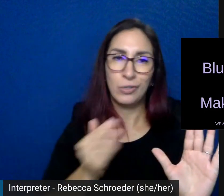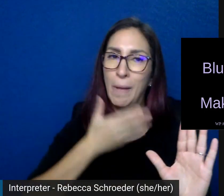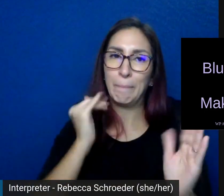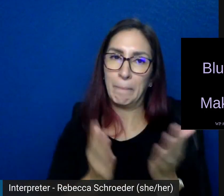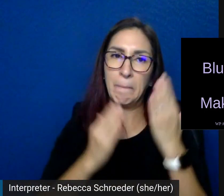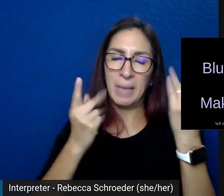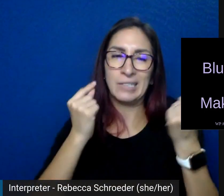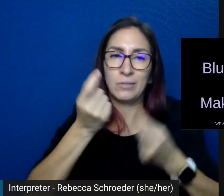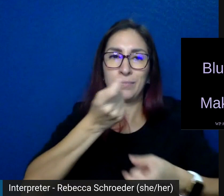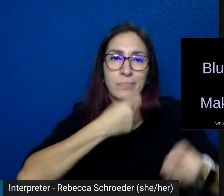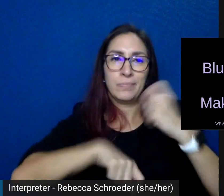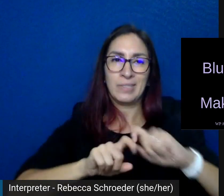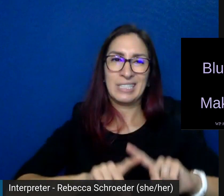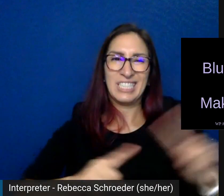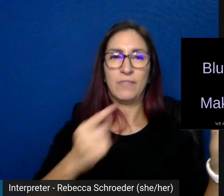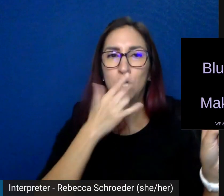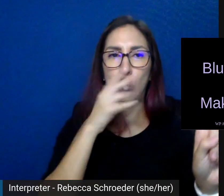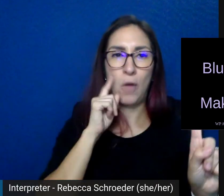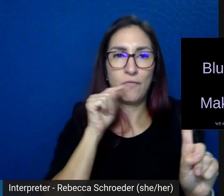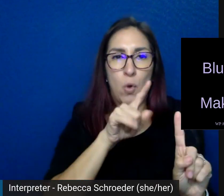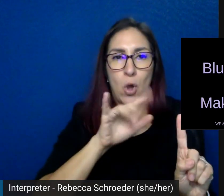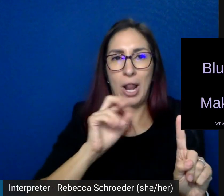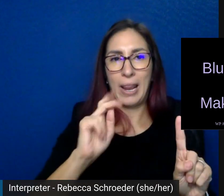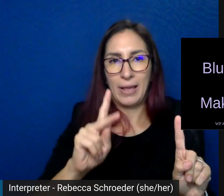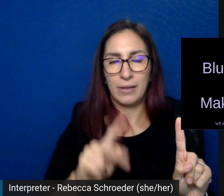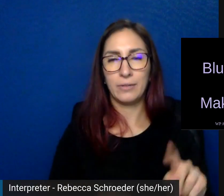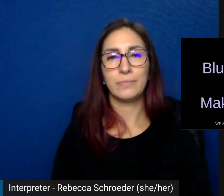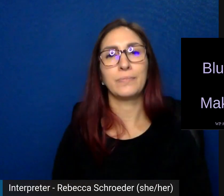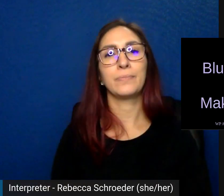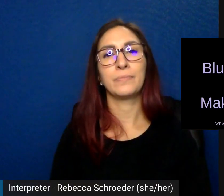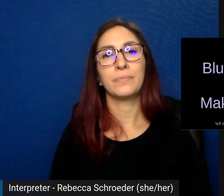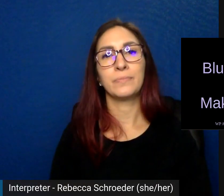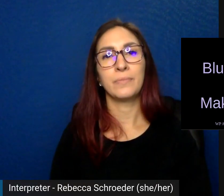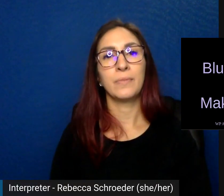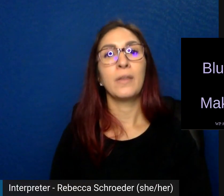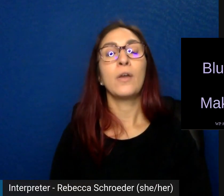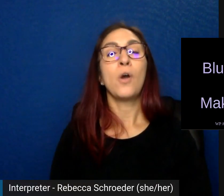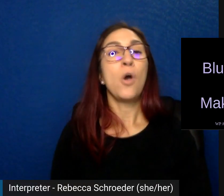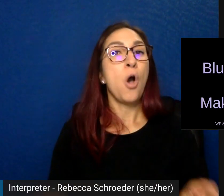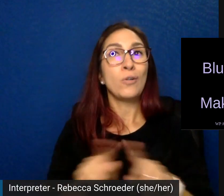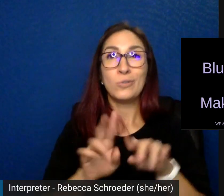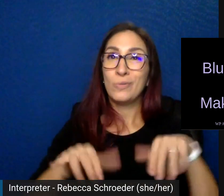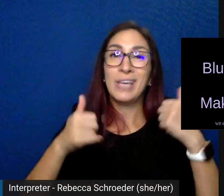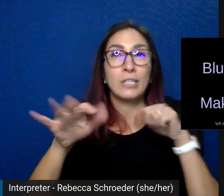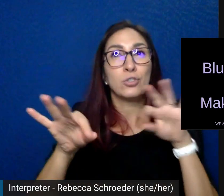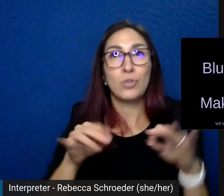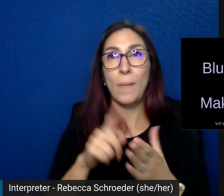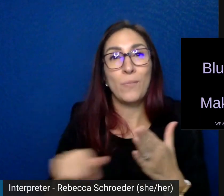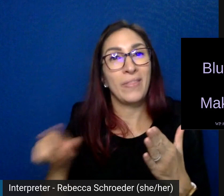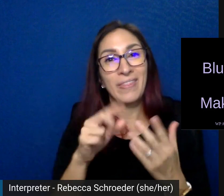what they do. Don't use the words, Learn more or click here.